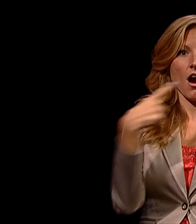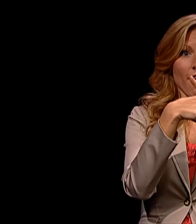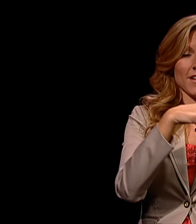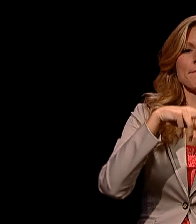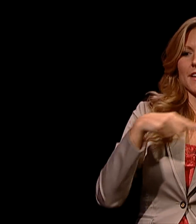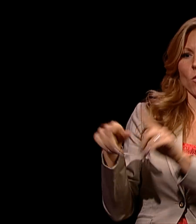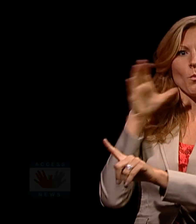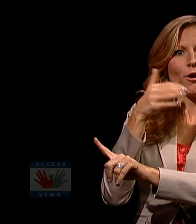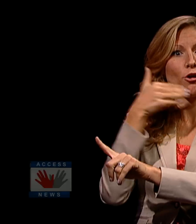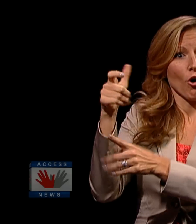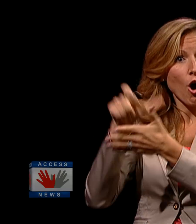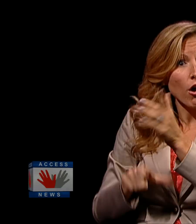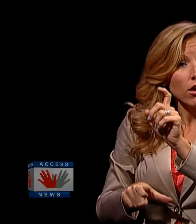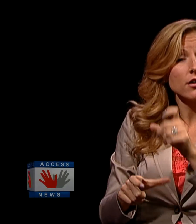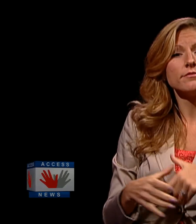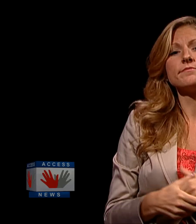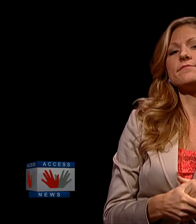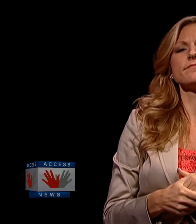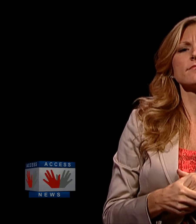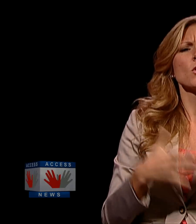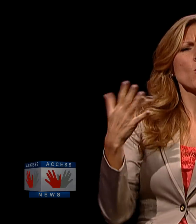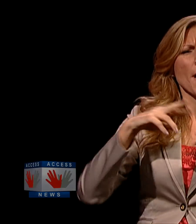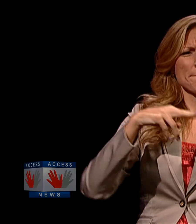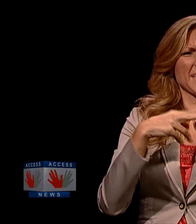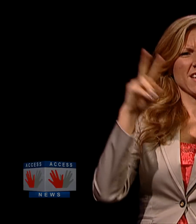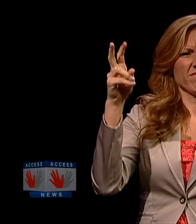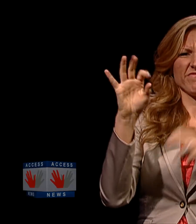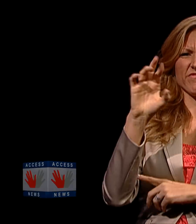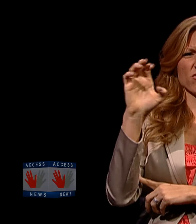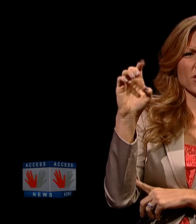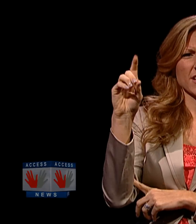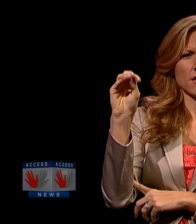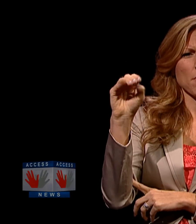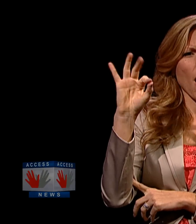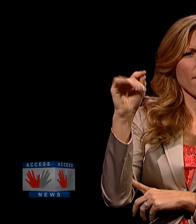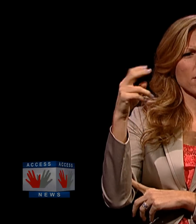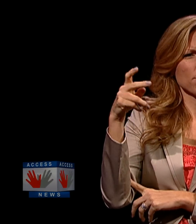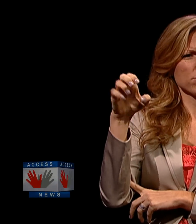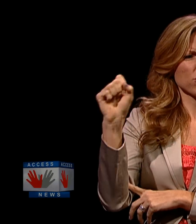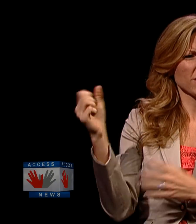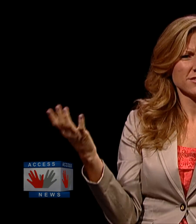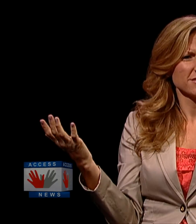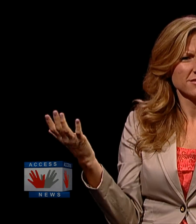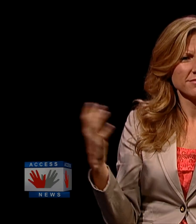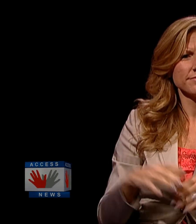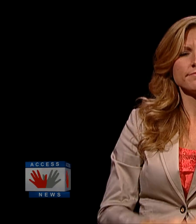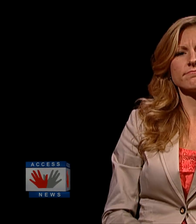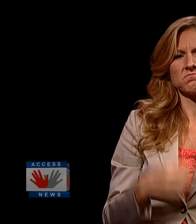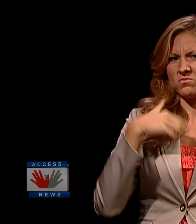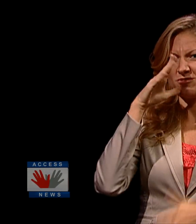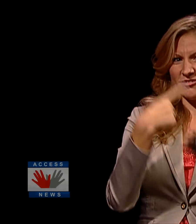Is conflict needed to make up an Op-Ed page good? What does freedom of the press really mean?